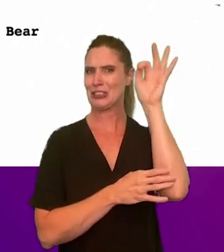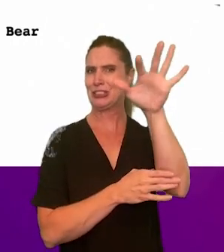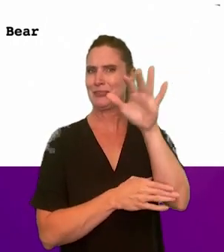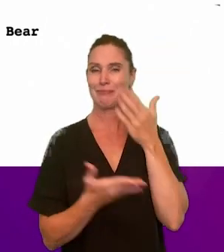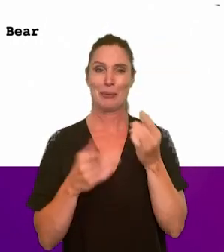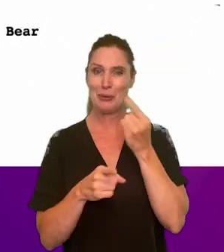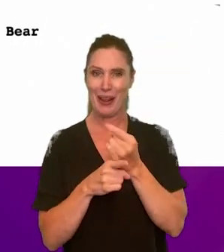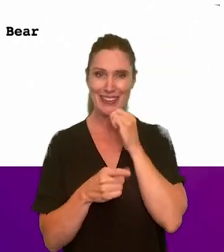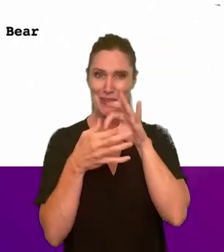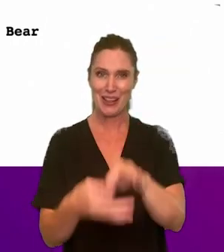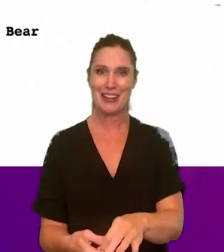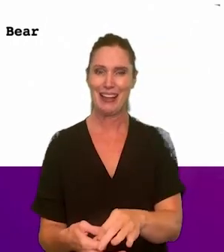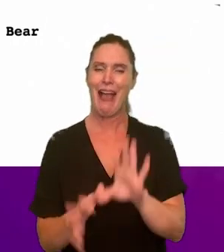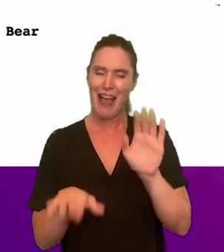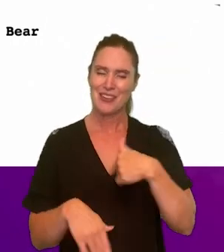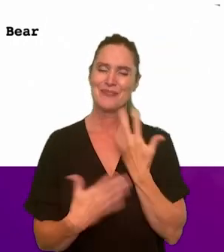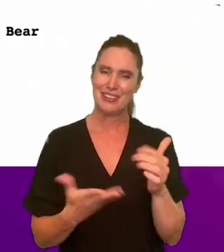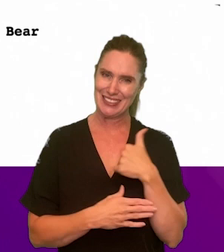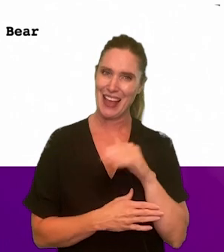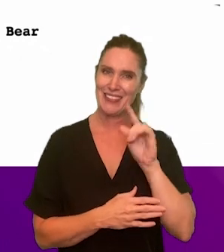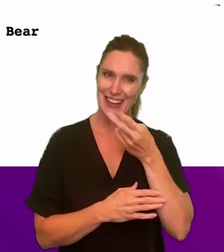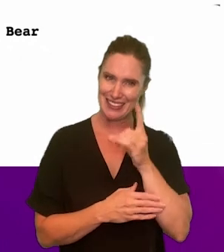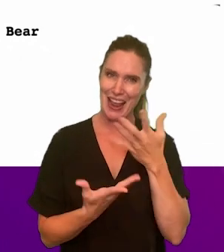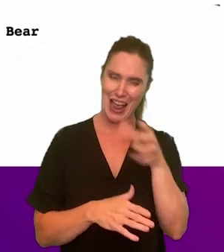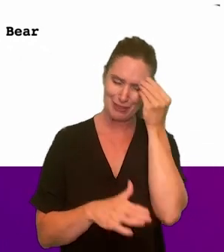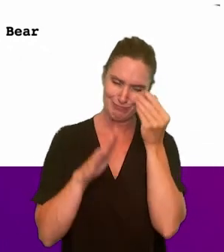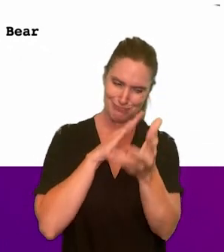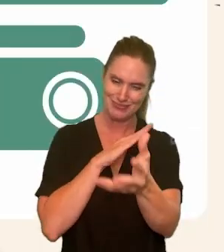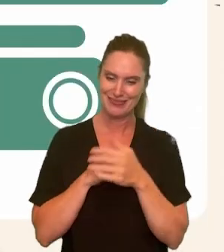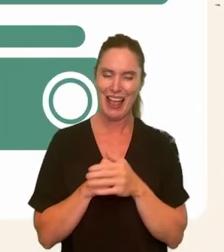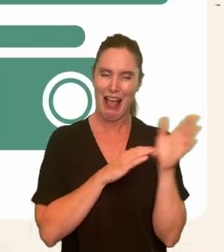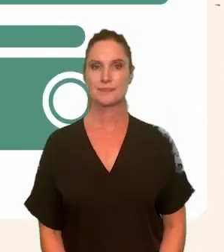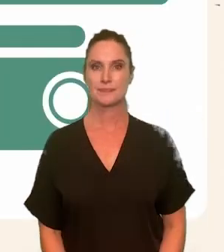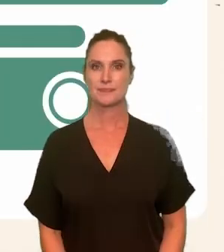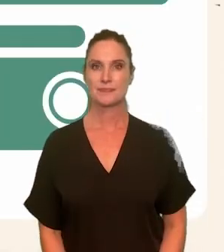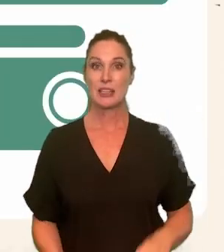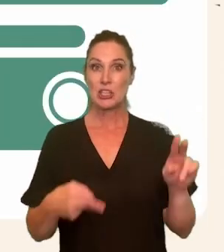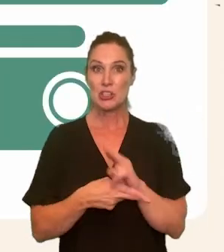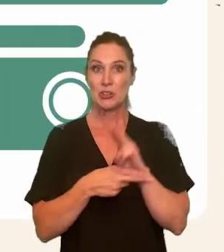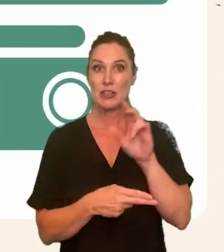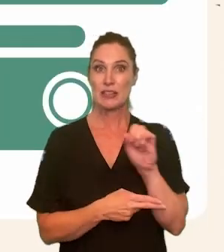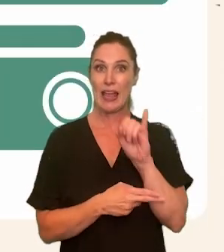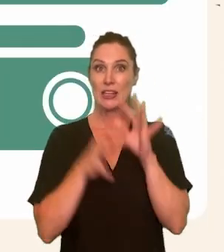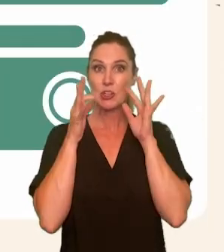Did I mention I have ADHD? I should probably go back to telling you about the app. It uses AI to determine whether a website